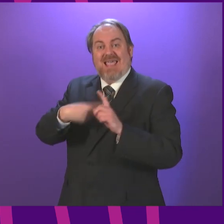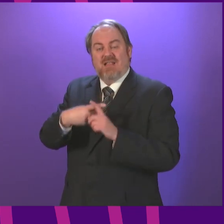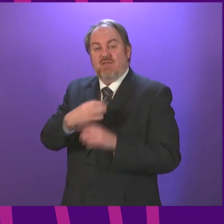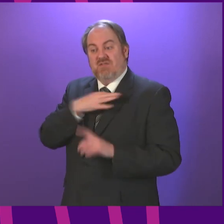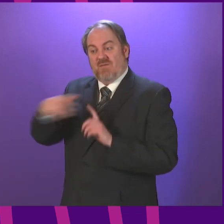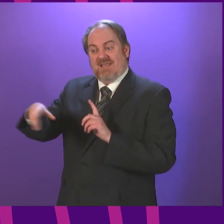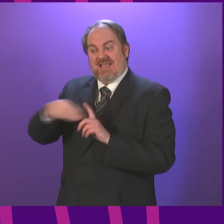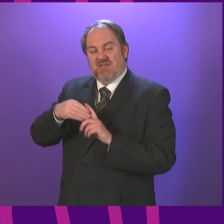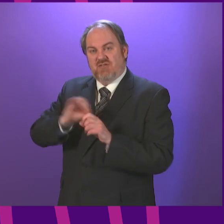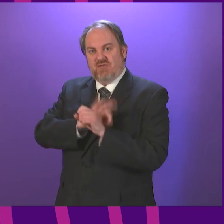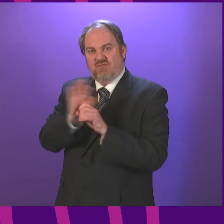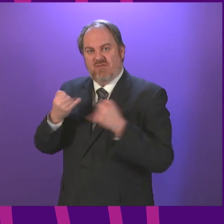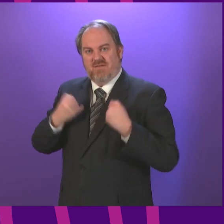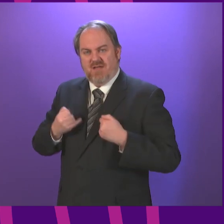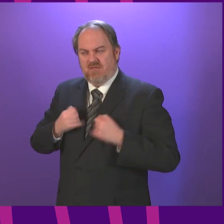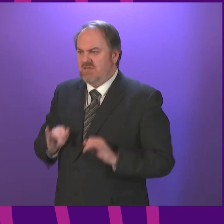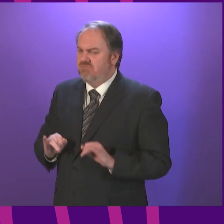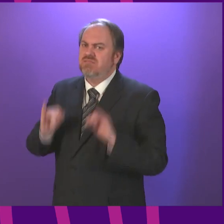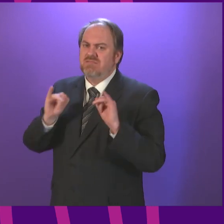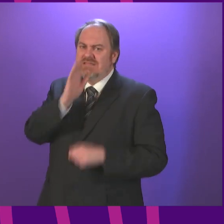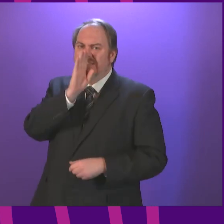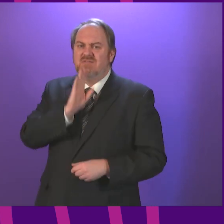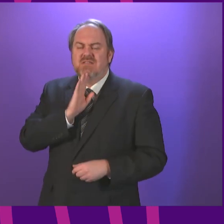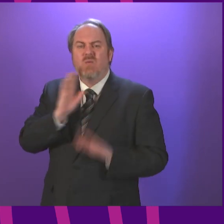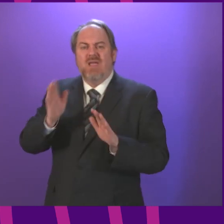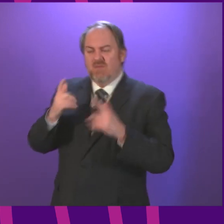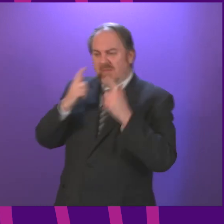majority of treatments have continued, and it is important to note that.